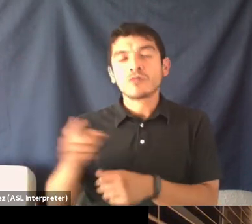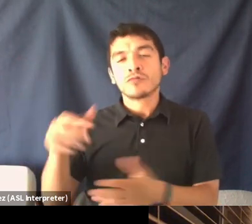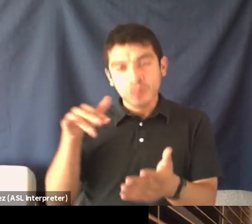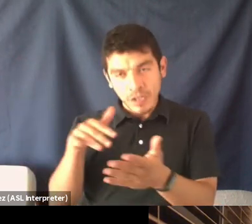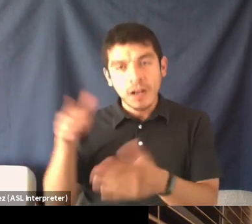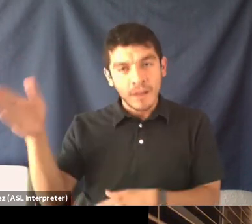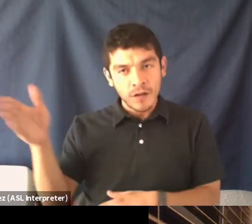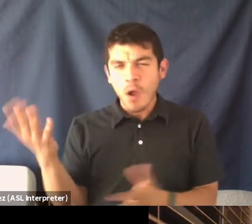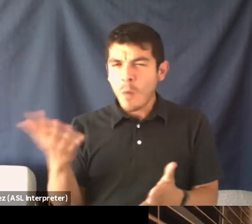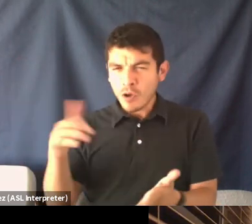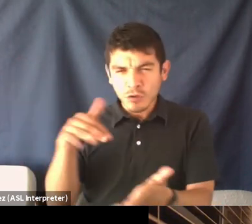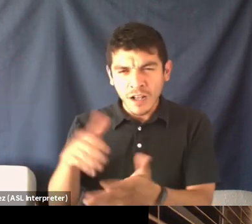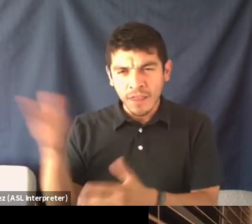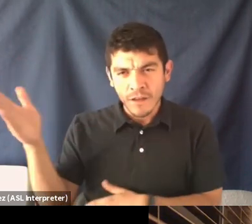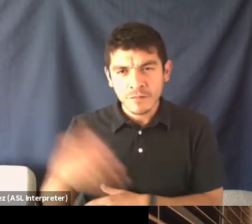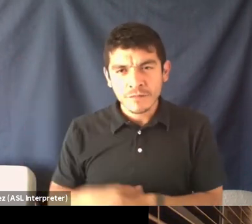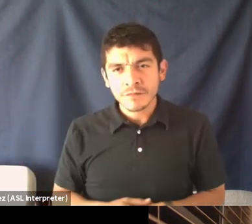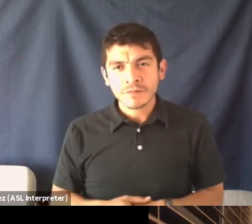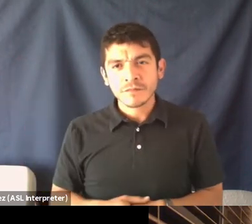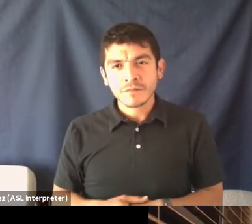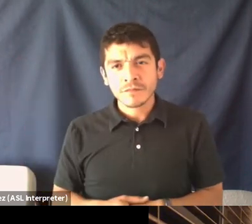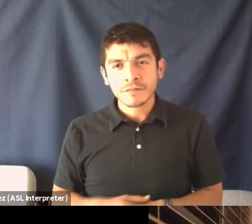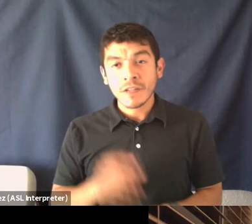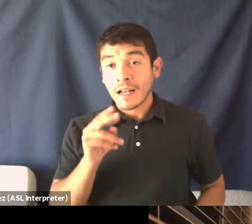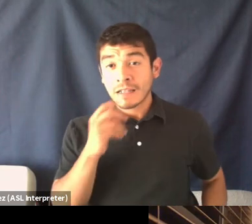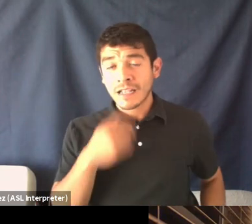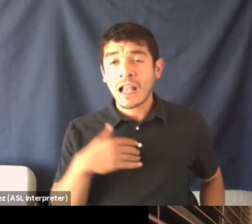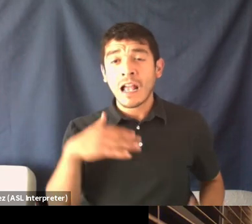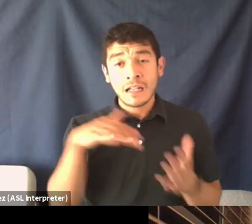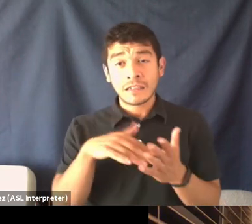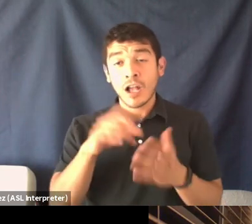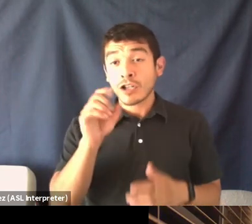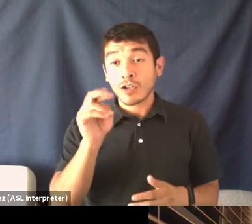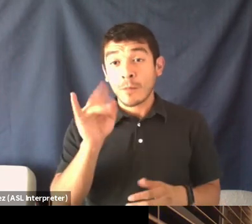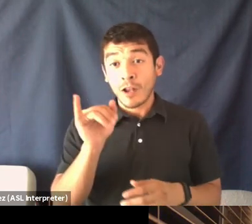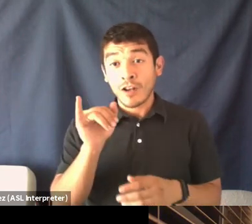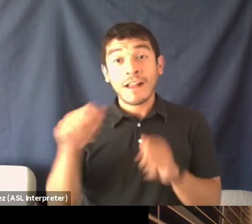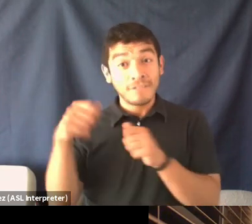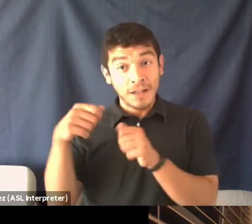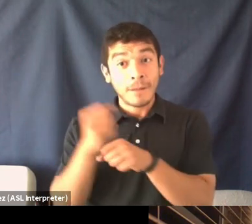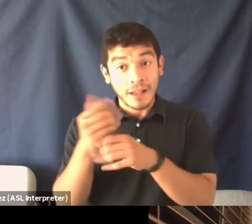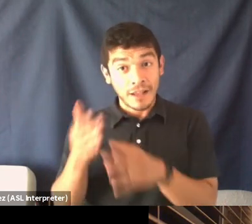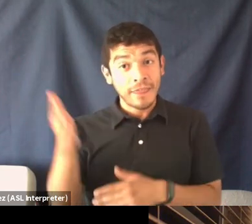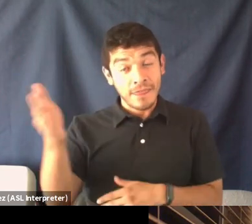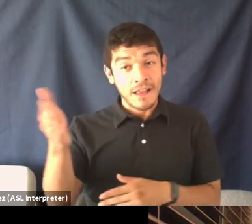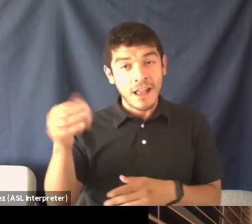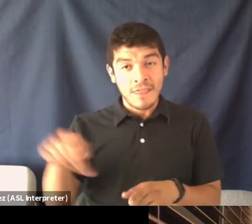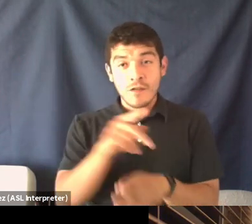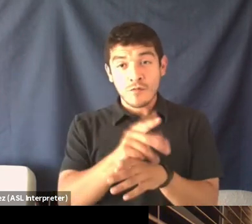What did you study at Harvard exactly? So I studied documentary filmmaking there in this program. I think they have a new title for it now.